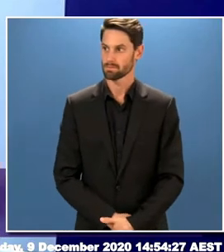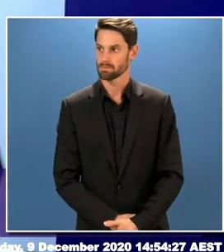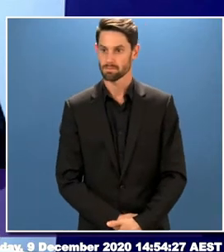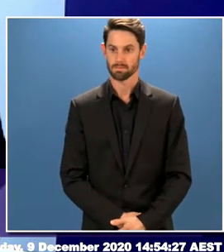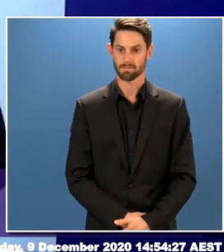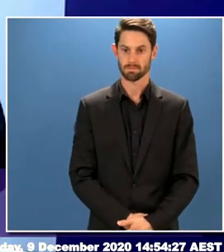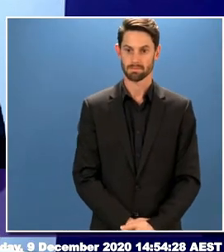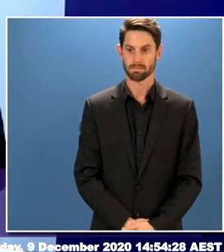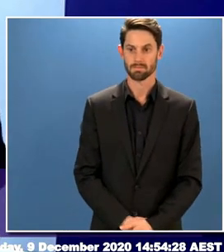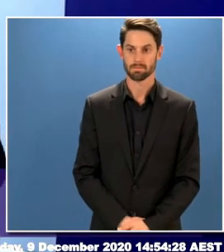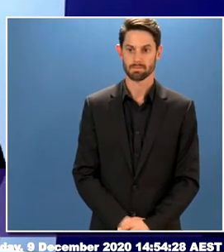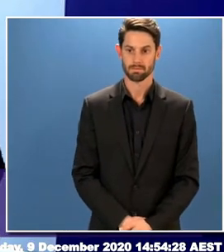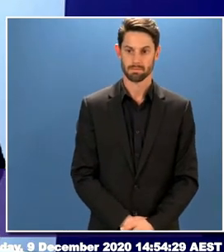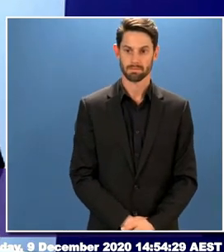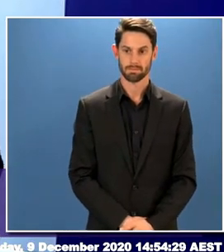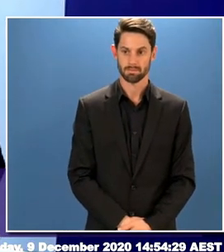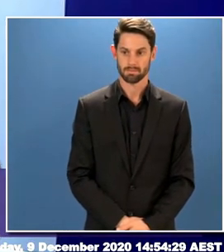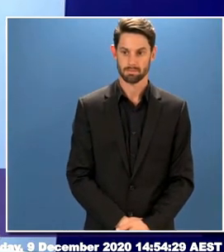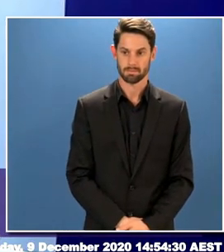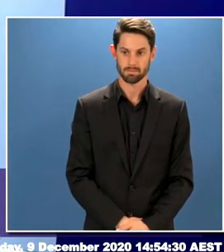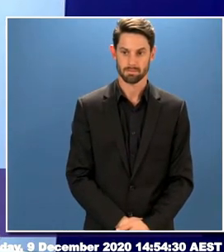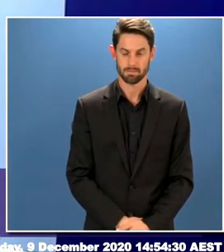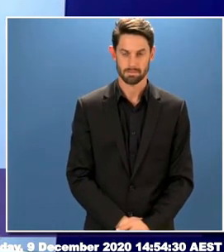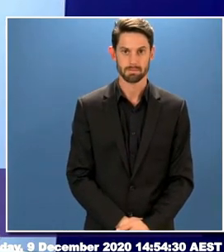The royal Commission is now resumed. Yes, Ms Eastman.